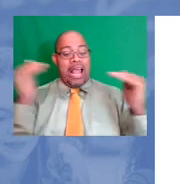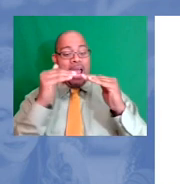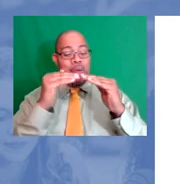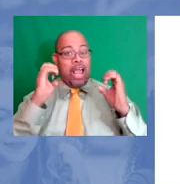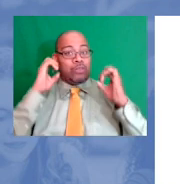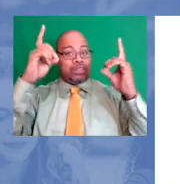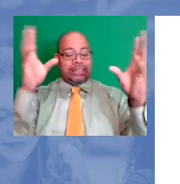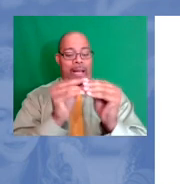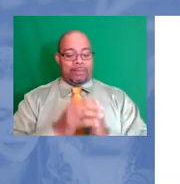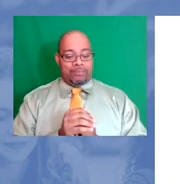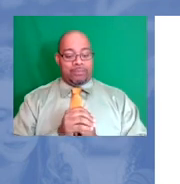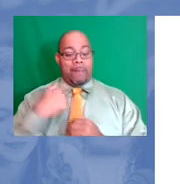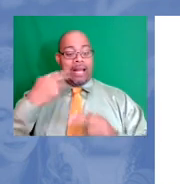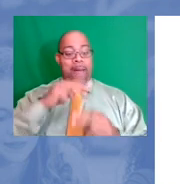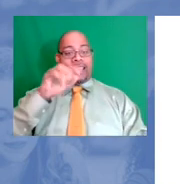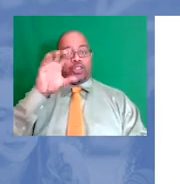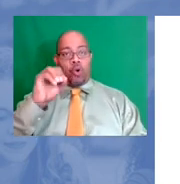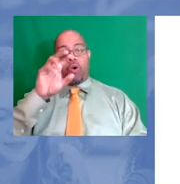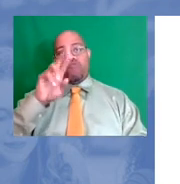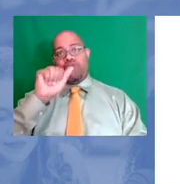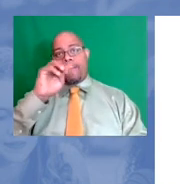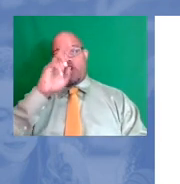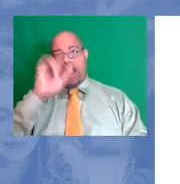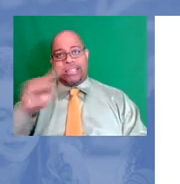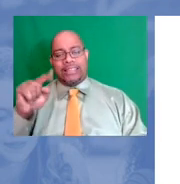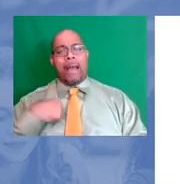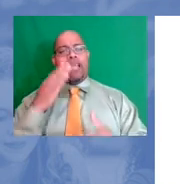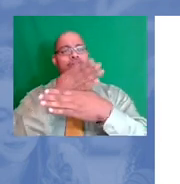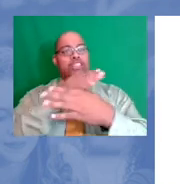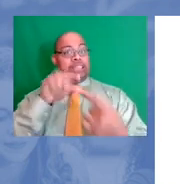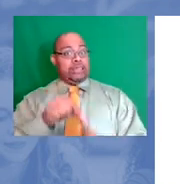MY NAME IS MELITO RAMIREZ AND I'M AN INTERVENTION SPECIALIST AS WALLA WALLA HIGH SCHOOL IN WALLA